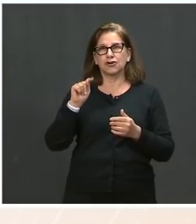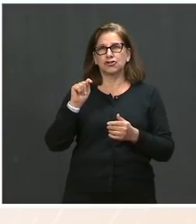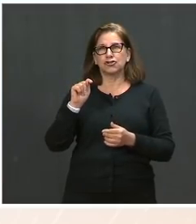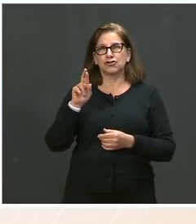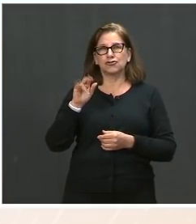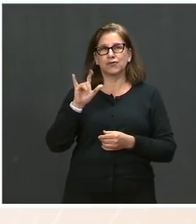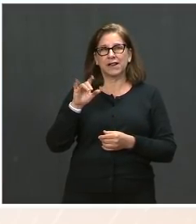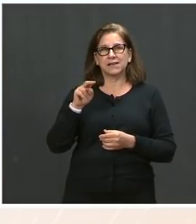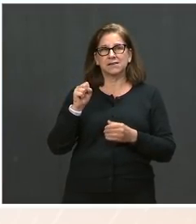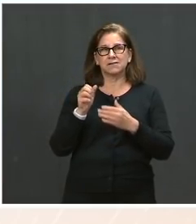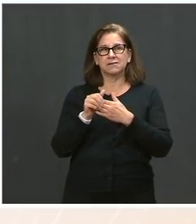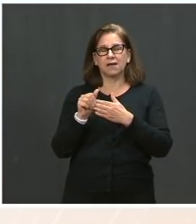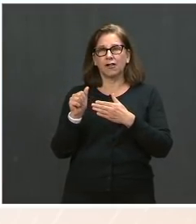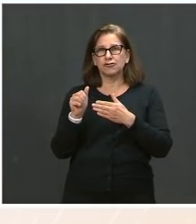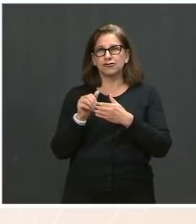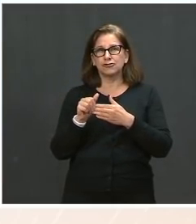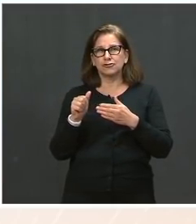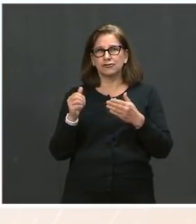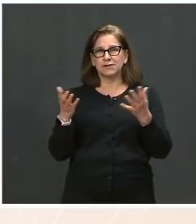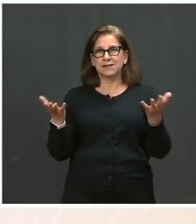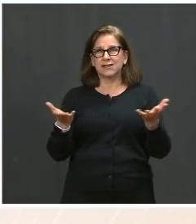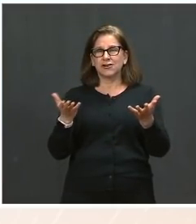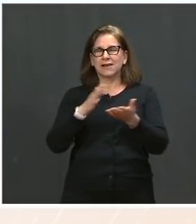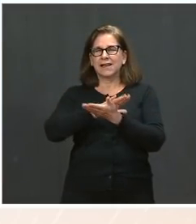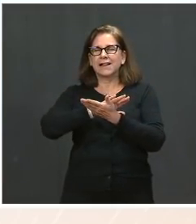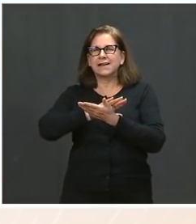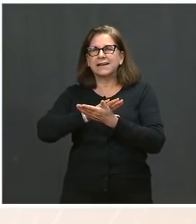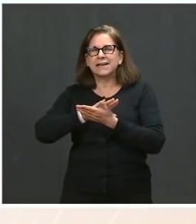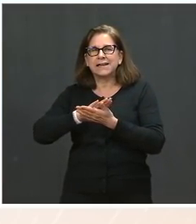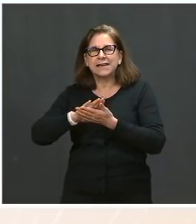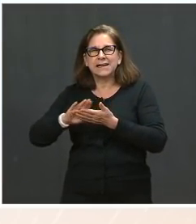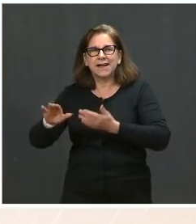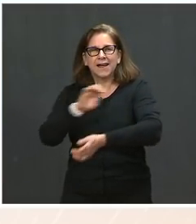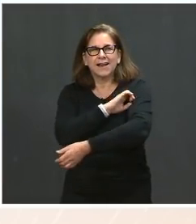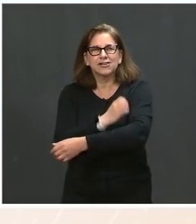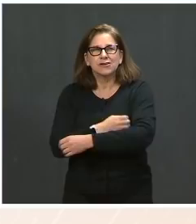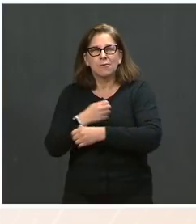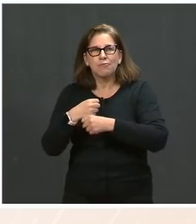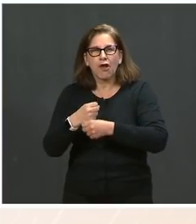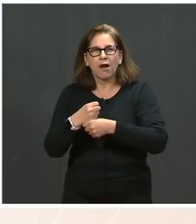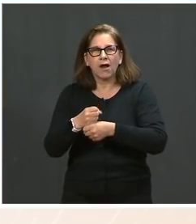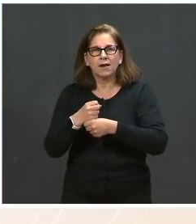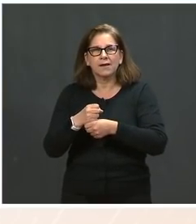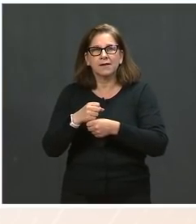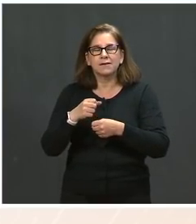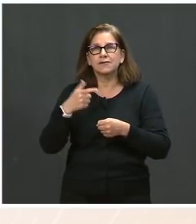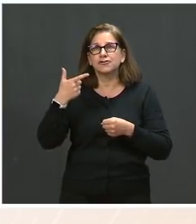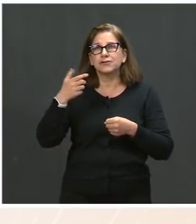for products that will reduce greenhouse gas emissions, is a massive opportunity for this country.